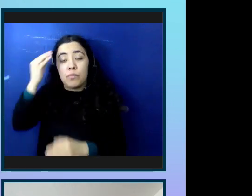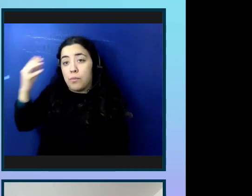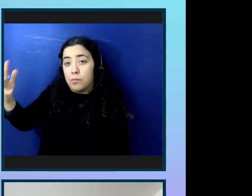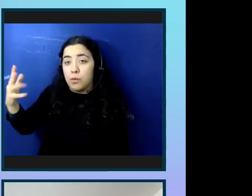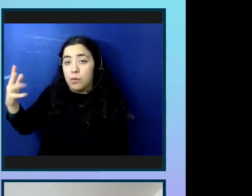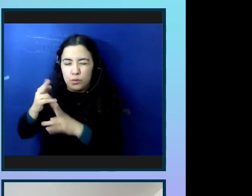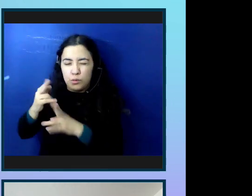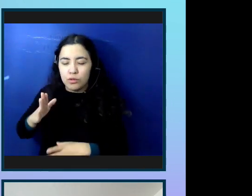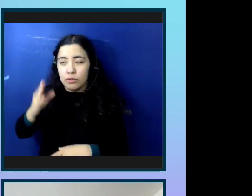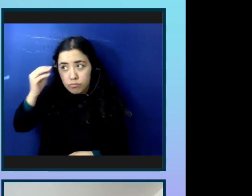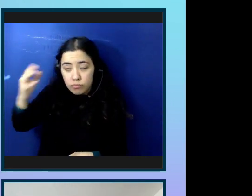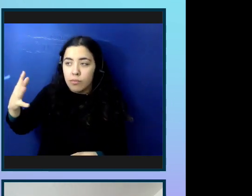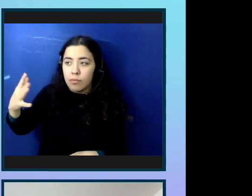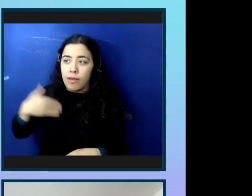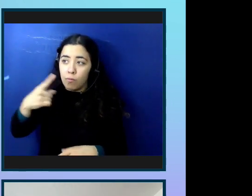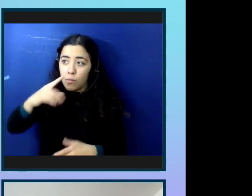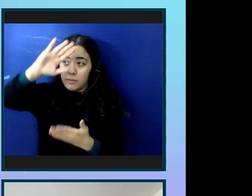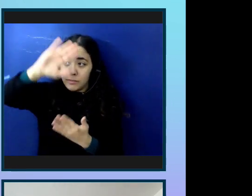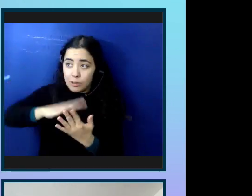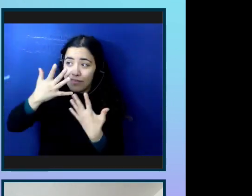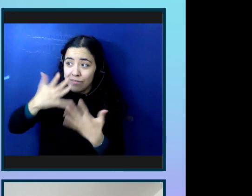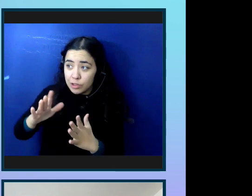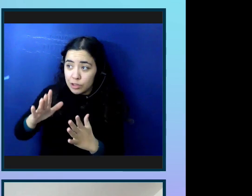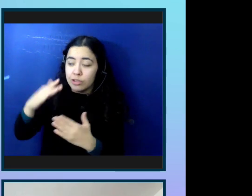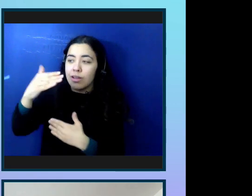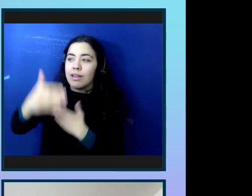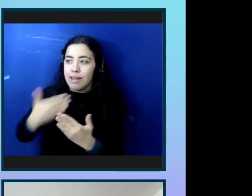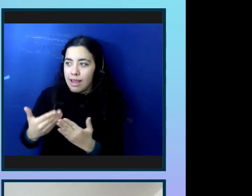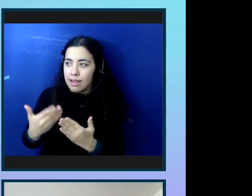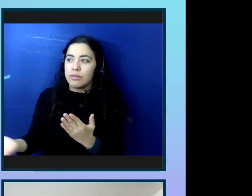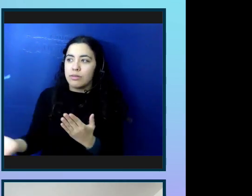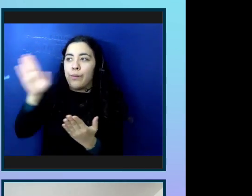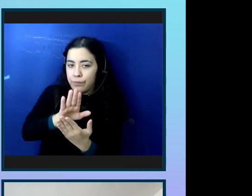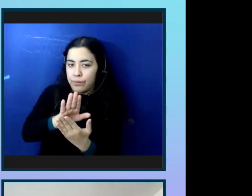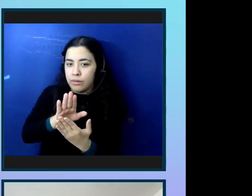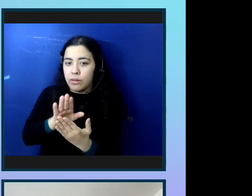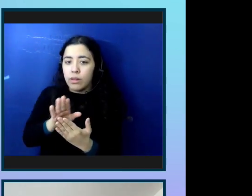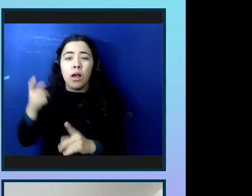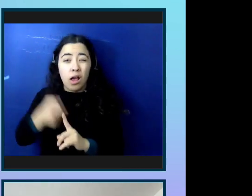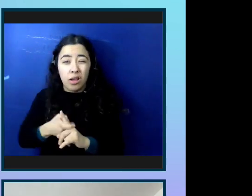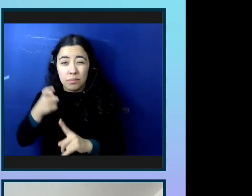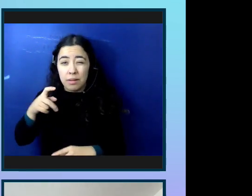we often also see automatic page refresh, which really sucks, you're scrolling through an app, you see some content you really like,